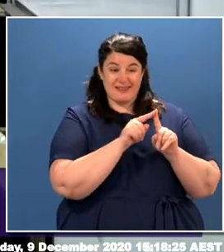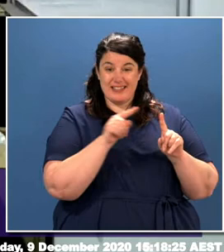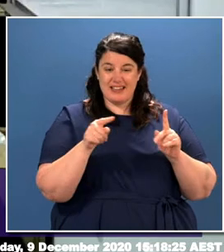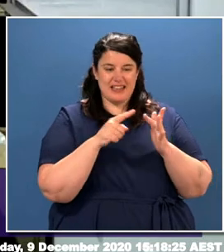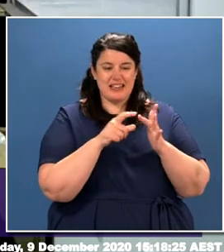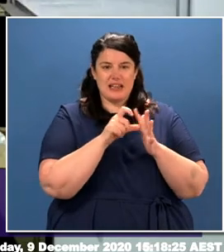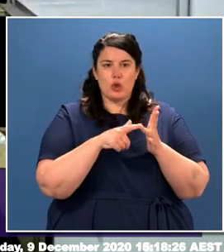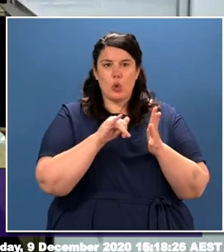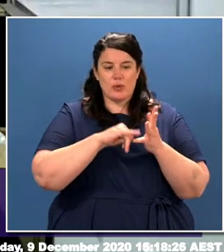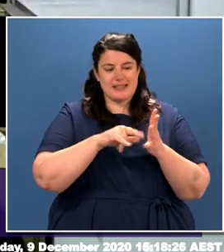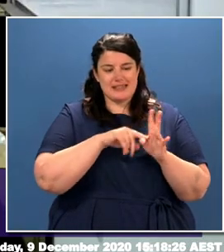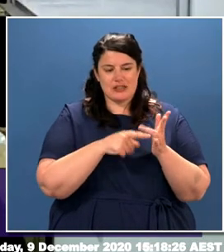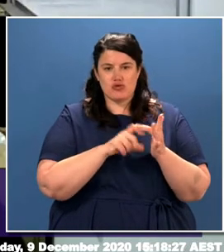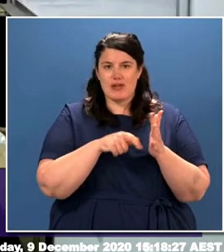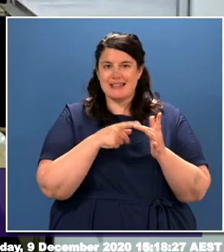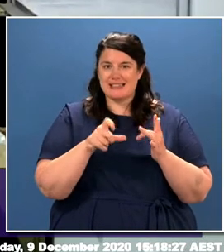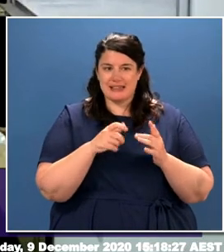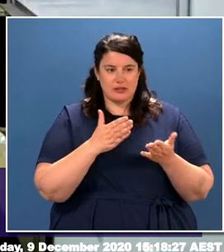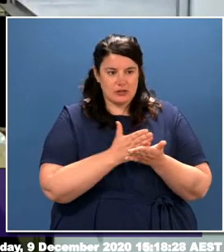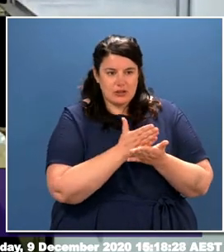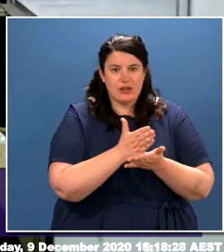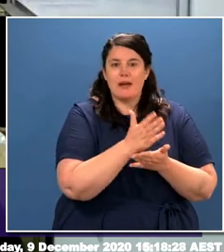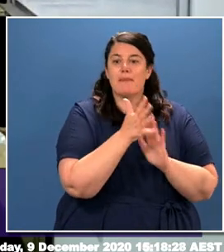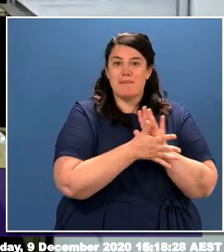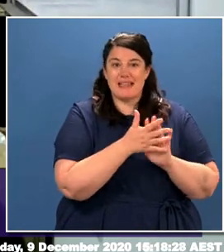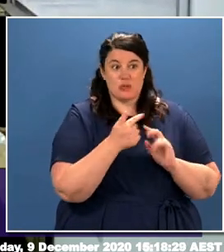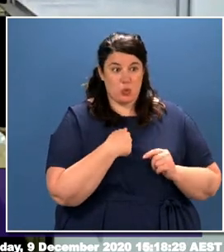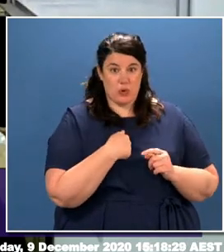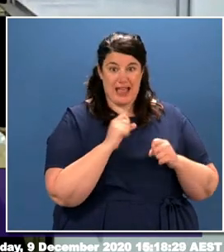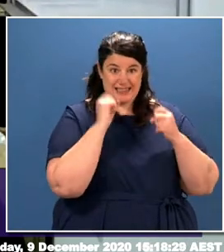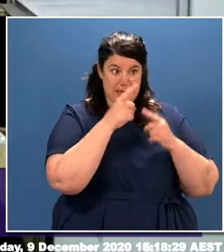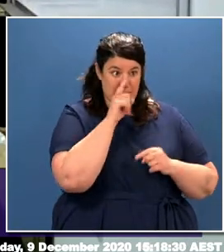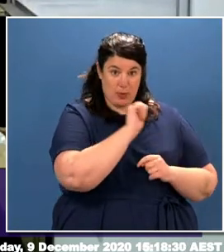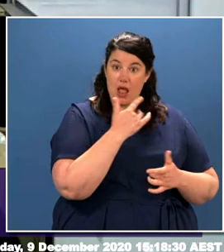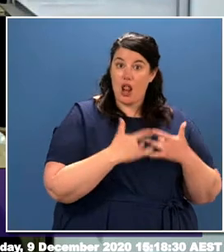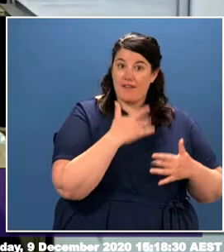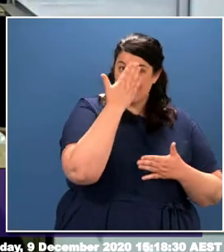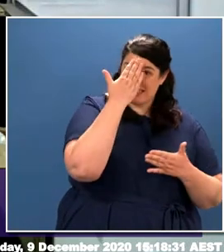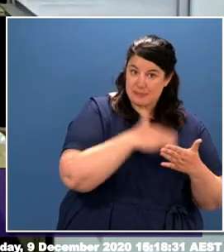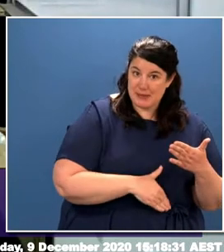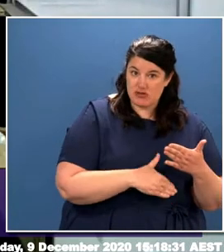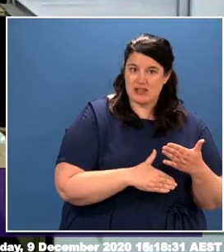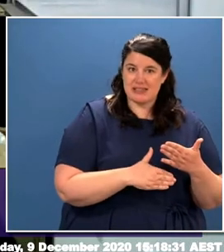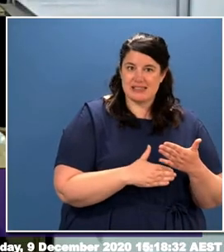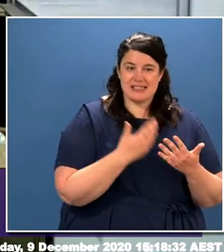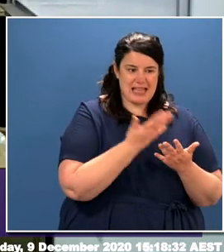discussion and conversation that actually tries to understand not just what people have experienced but how they make sense of their own experiences.